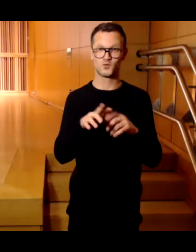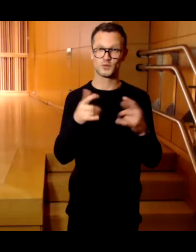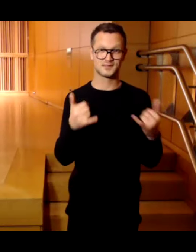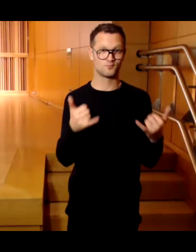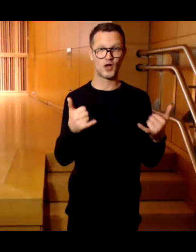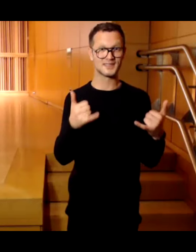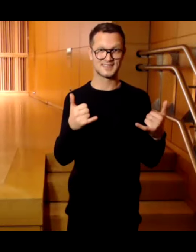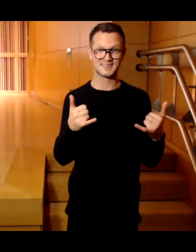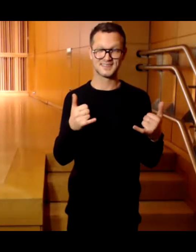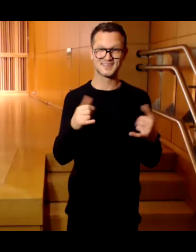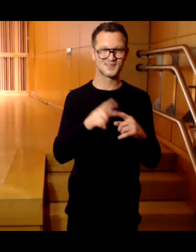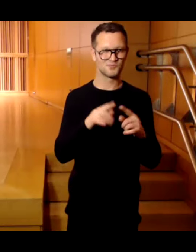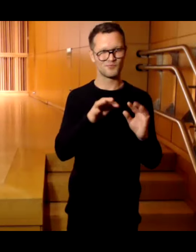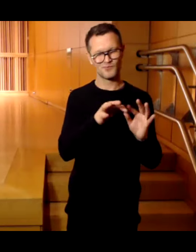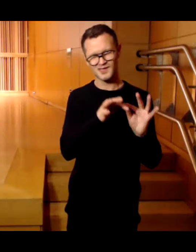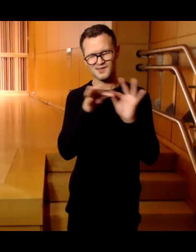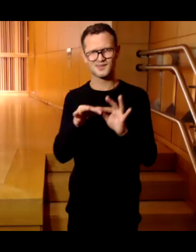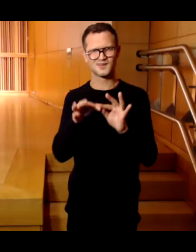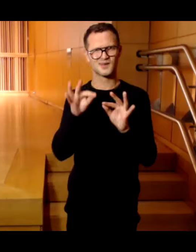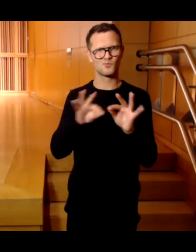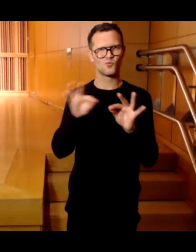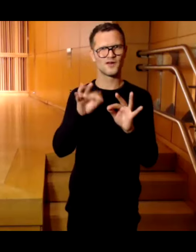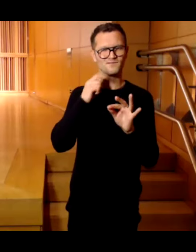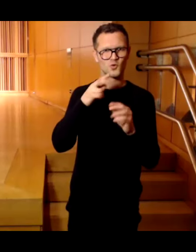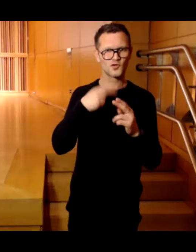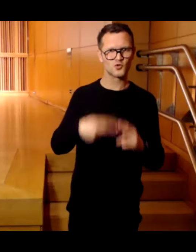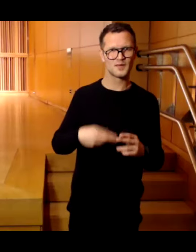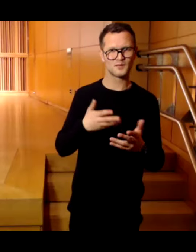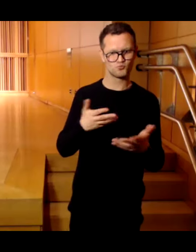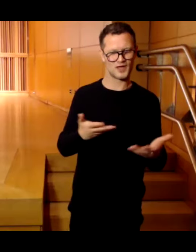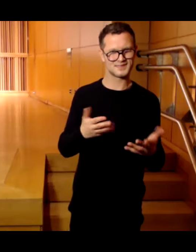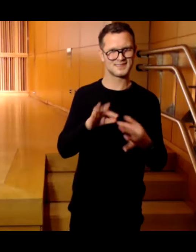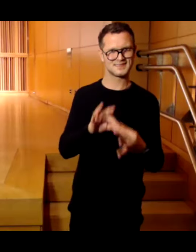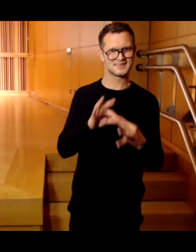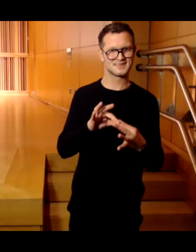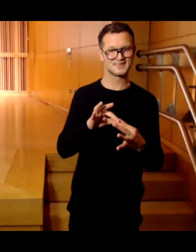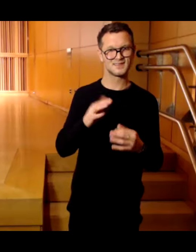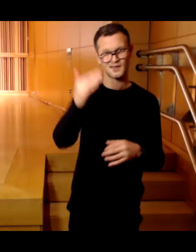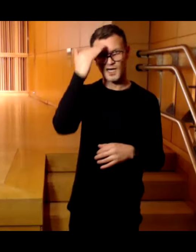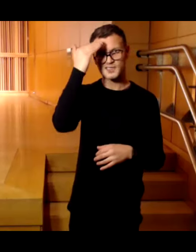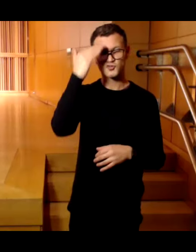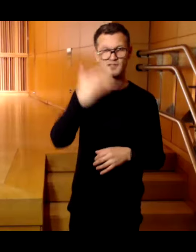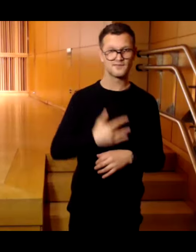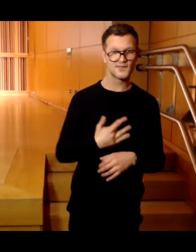cognition and feeling. That can be accessed only through one's recommitment to a community.